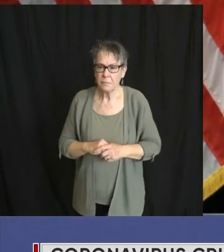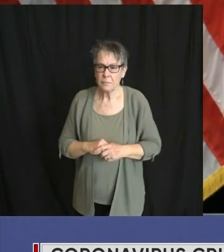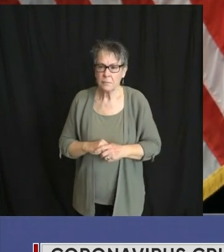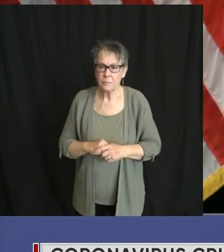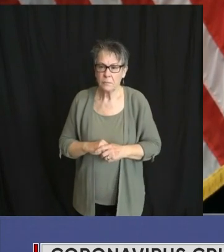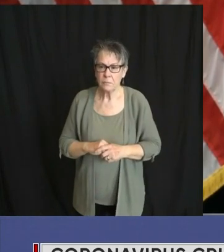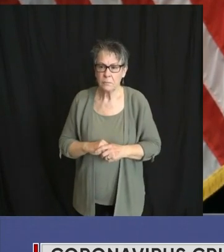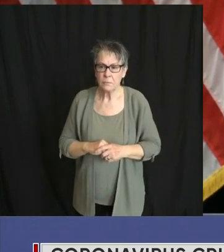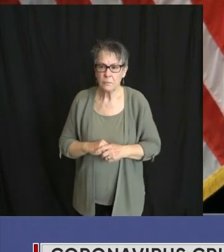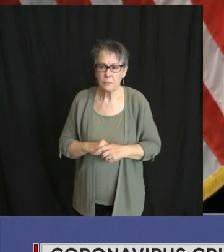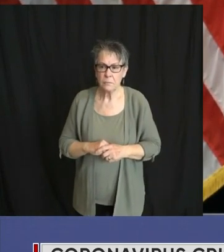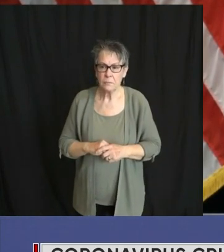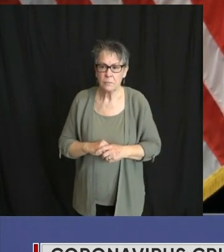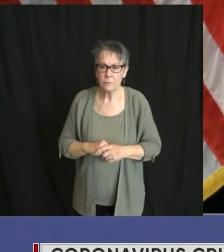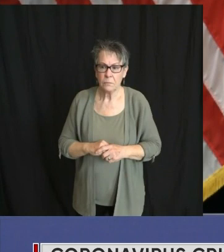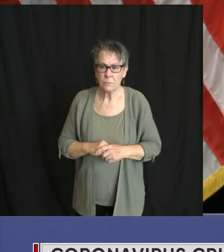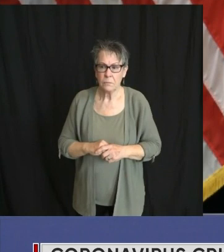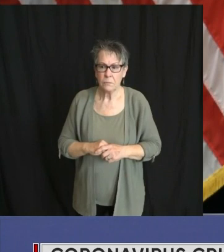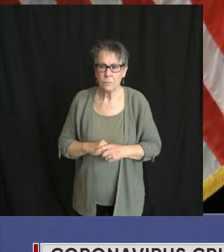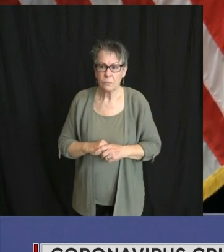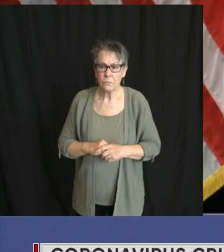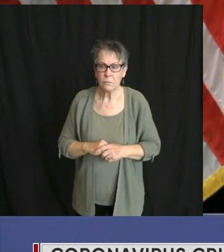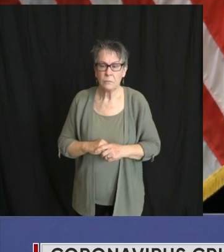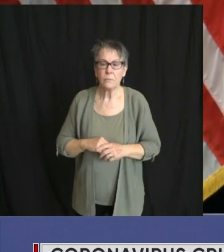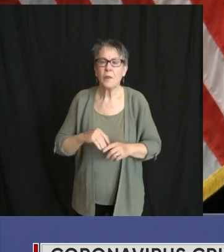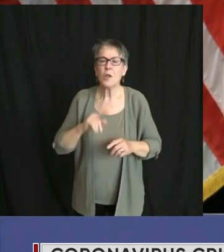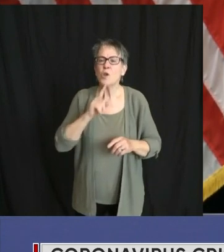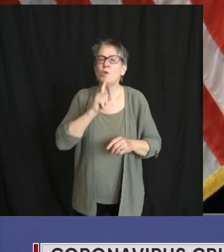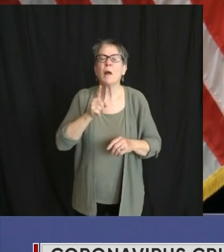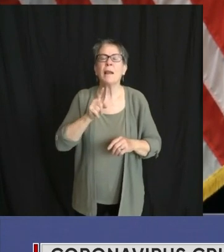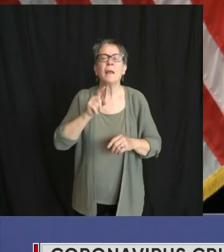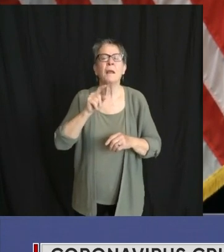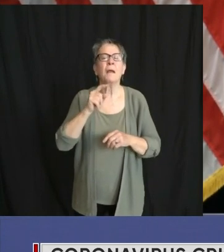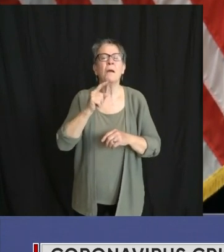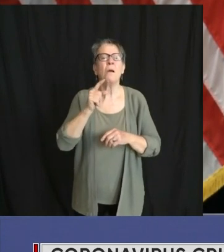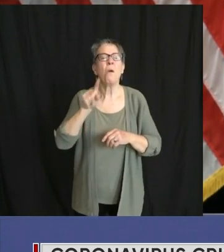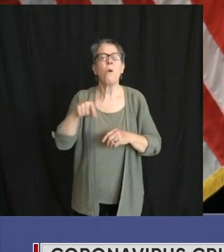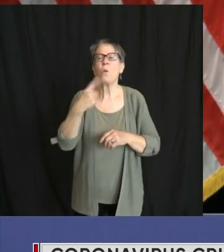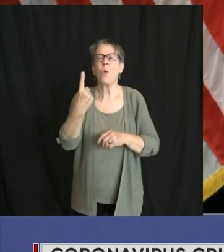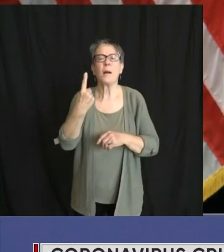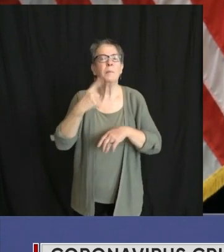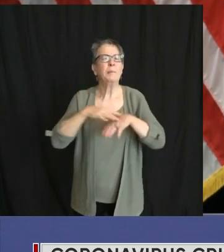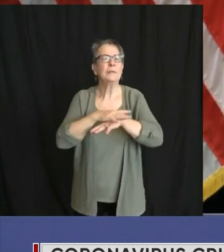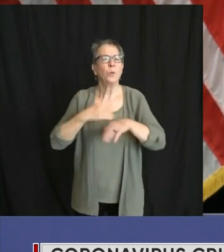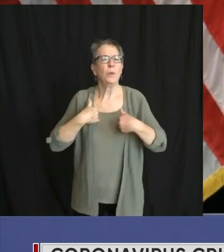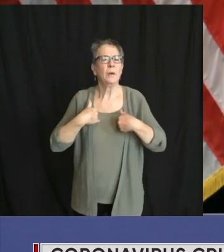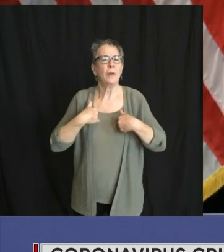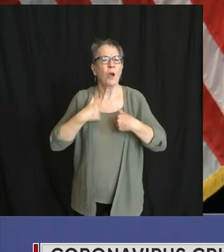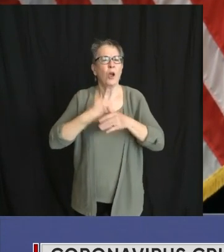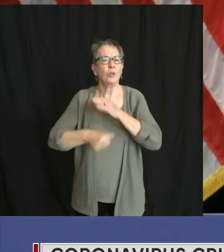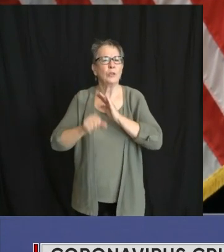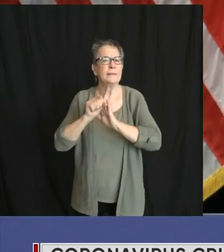AS MATT REMINDS ME, THERE IS TECHNICALLY ONE BEACH WE CONTROL WHICH IS ISLAND BEACH